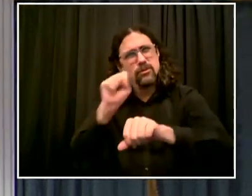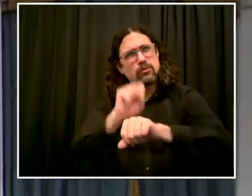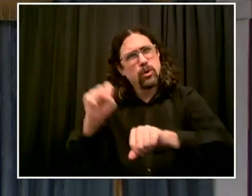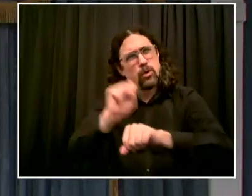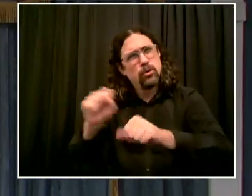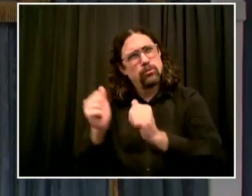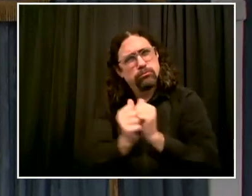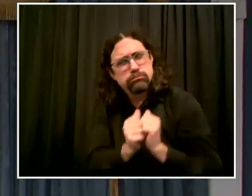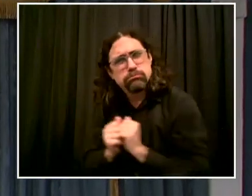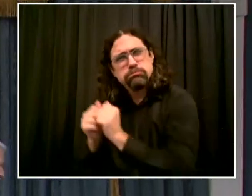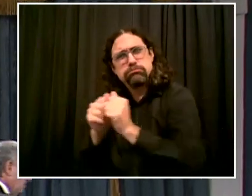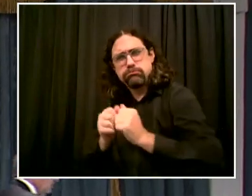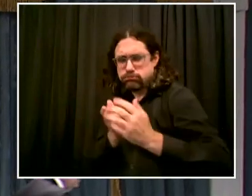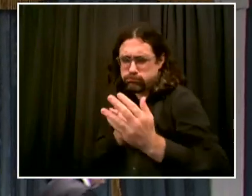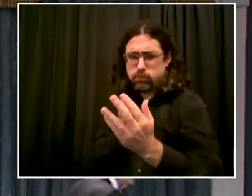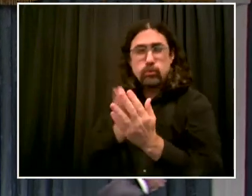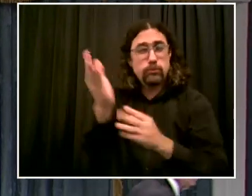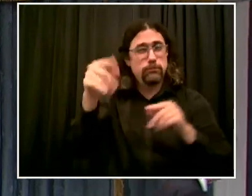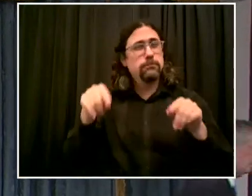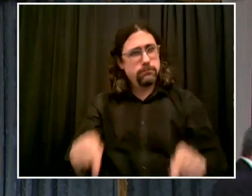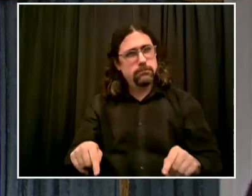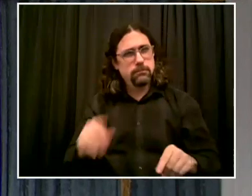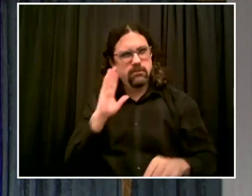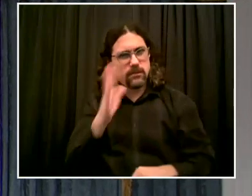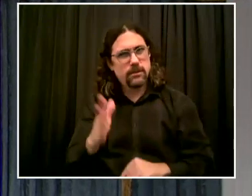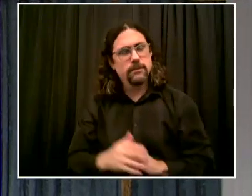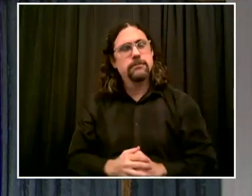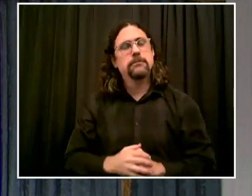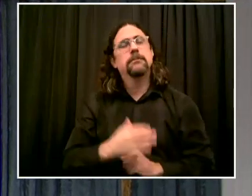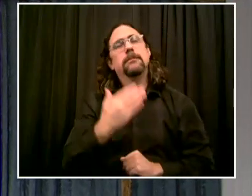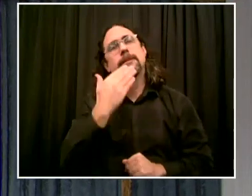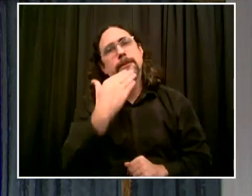PROVEN IT IS NOT TO BE THAT WAY BECAUSE OF YOUR HARD WORK. LET'S KEEP DOING IT. THANKS, EVERYBOD